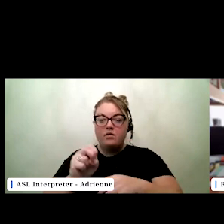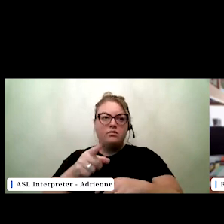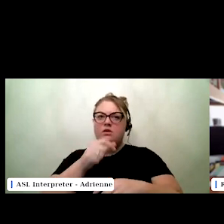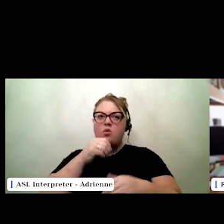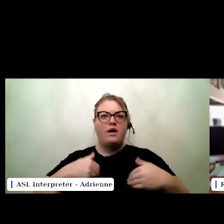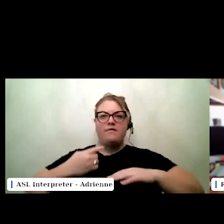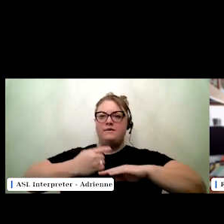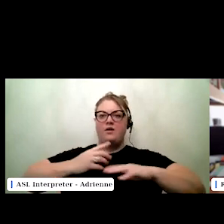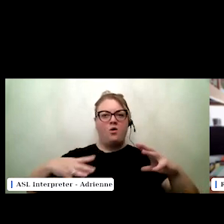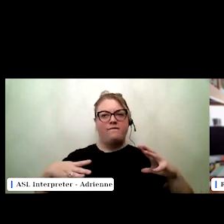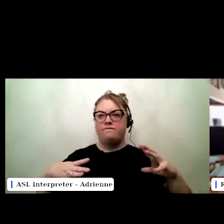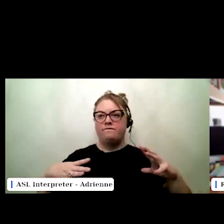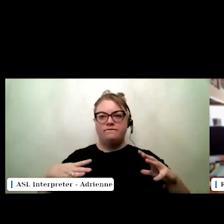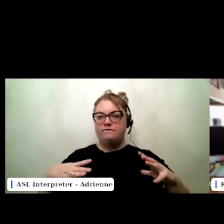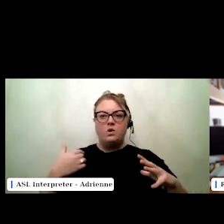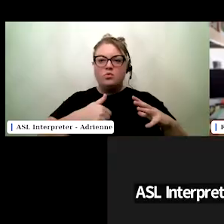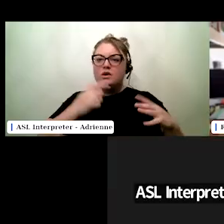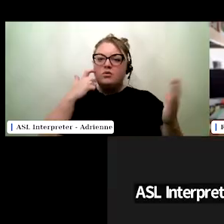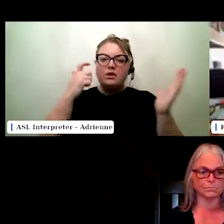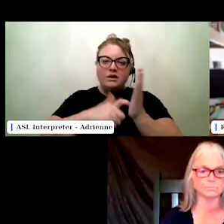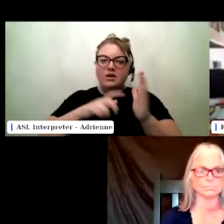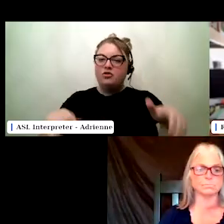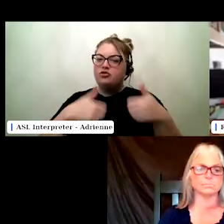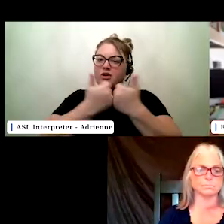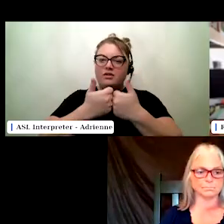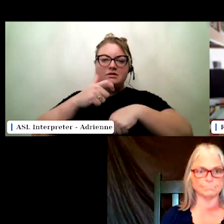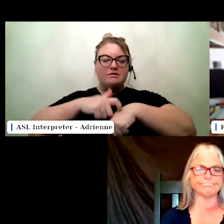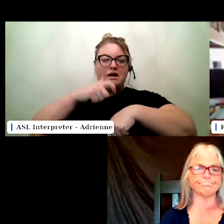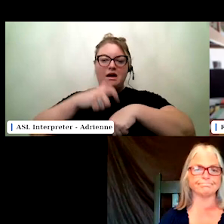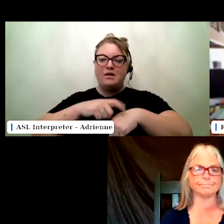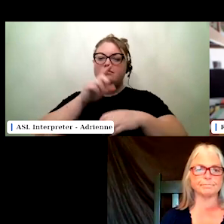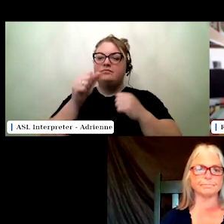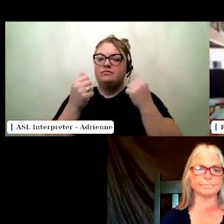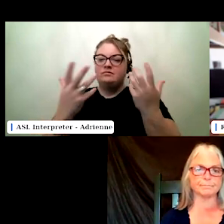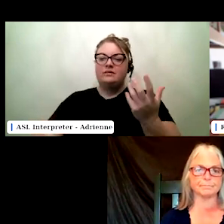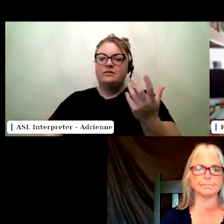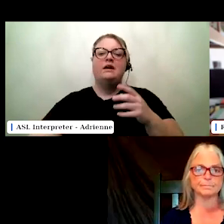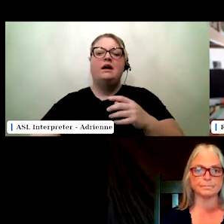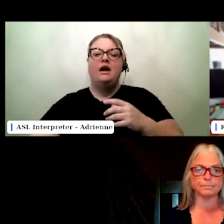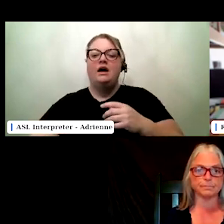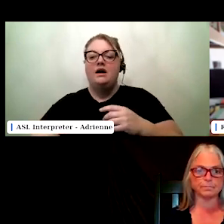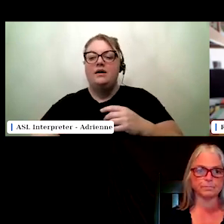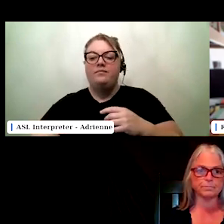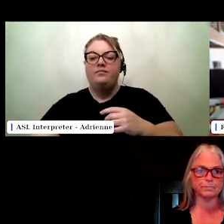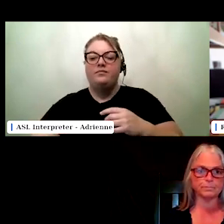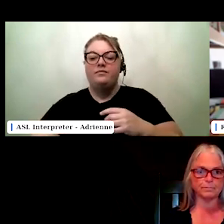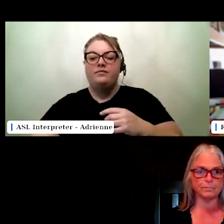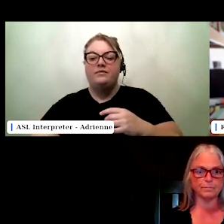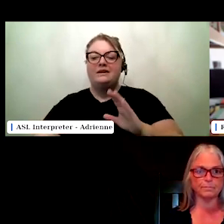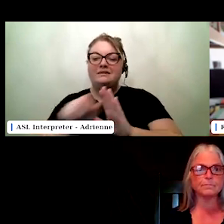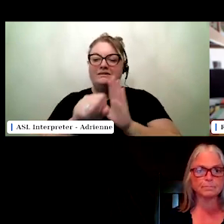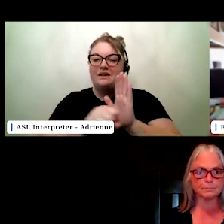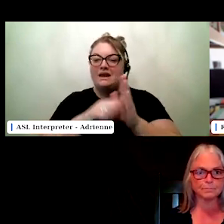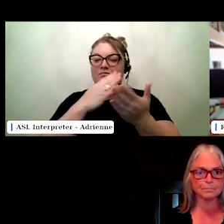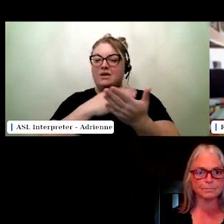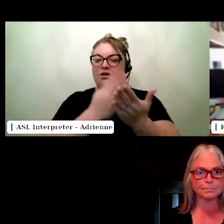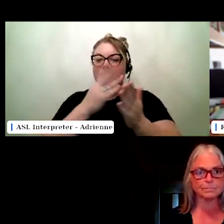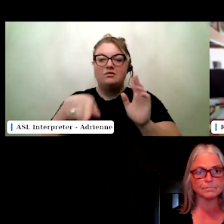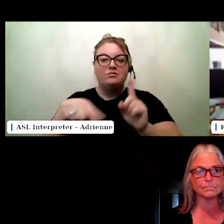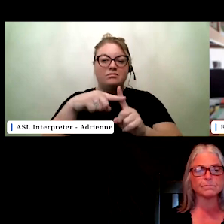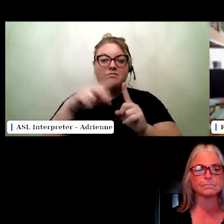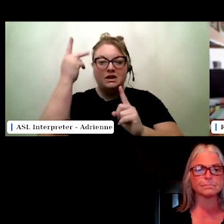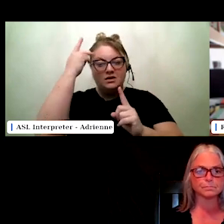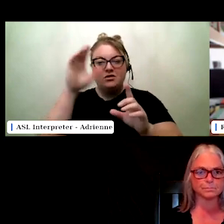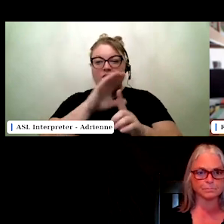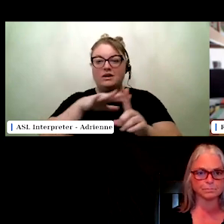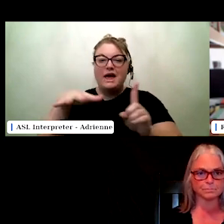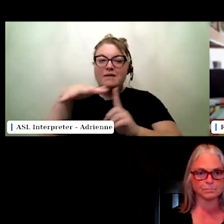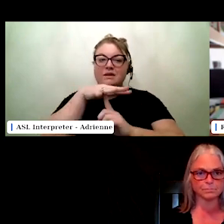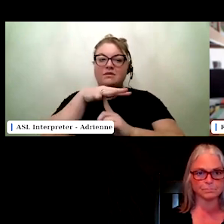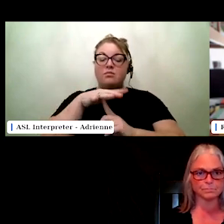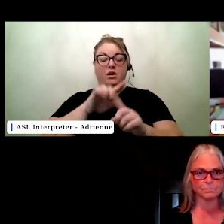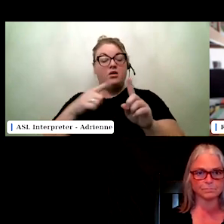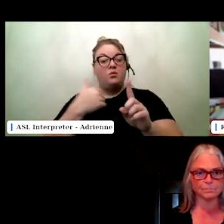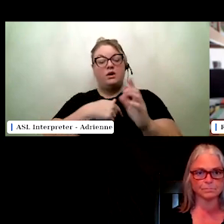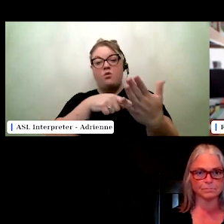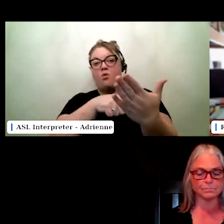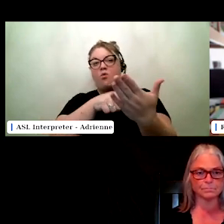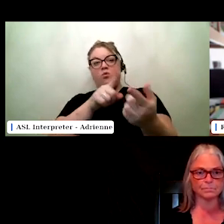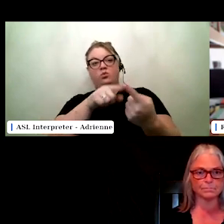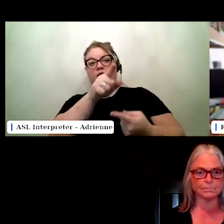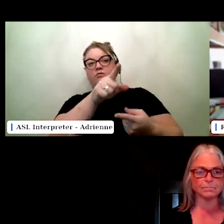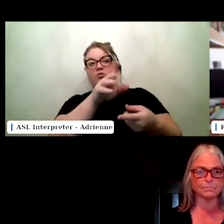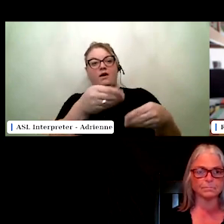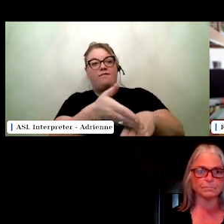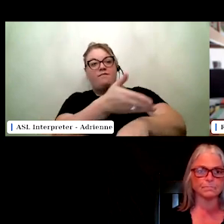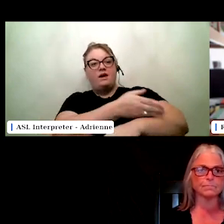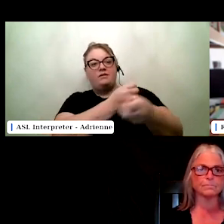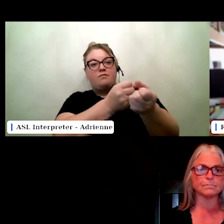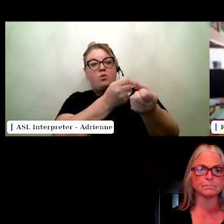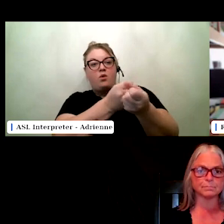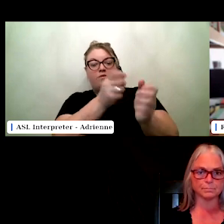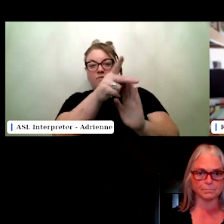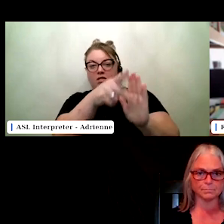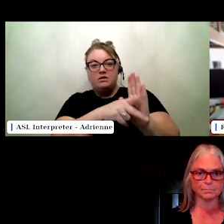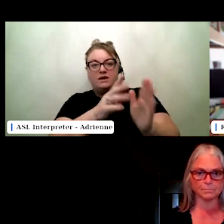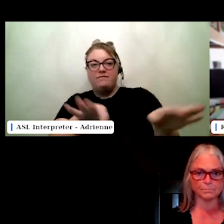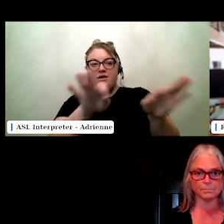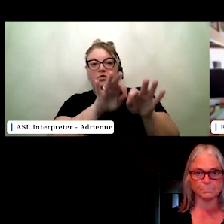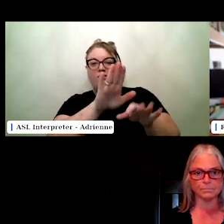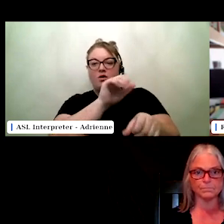So we recognize what a challenging time this is given. State budgets given political climates. But honestly, we owe it to this essential diet to advance policy solutions that support and ultimately value. They're very intertwined work.